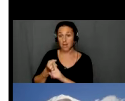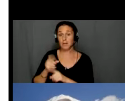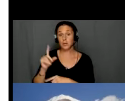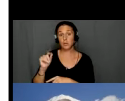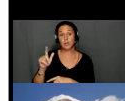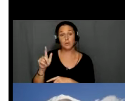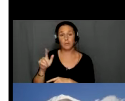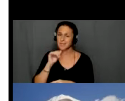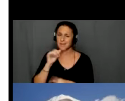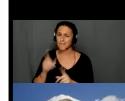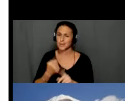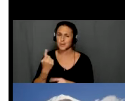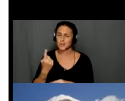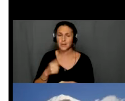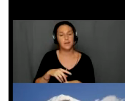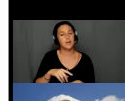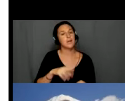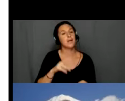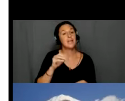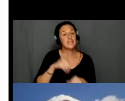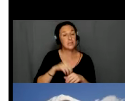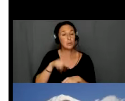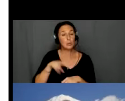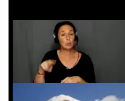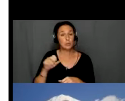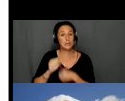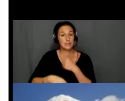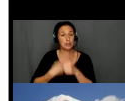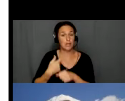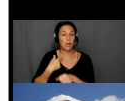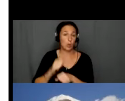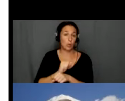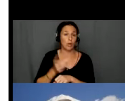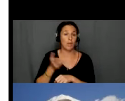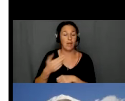been working there, I have seen so many deaths. I don't think that you have